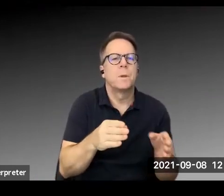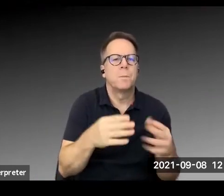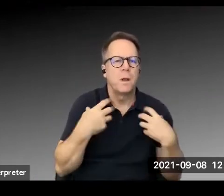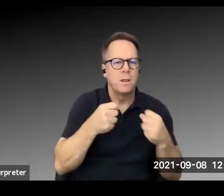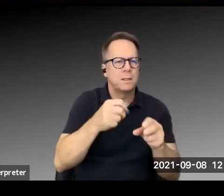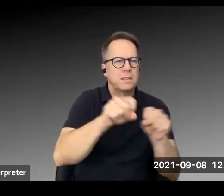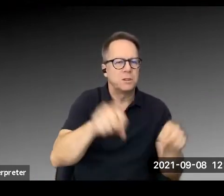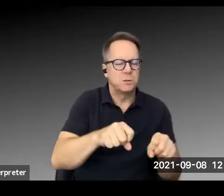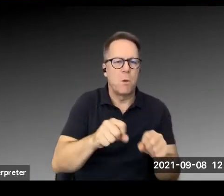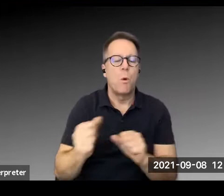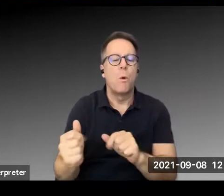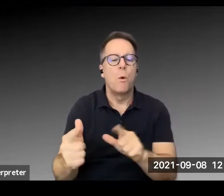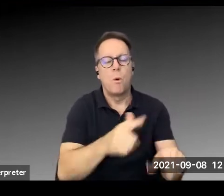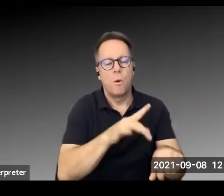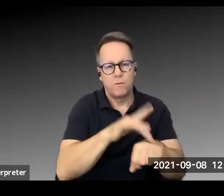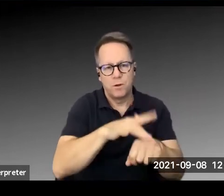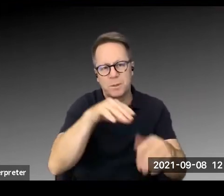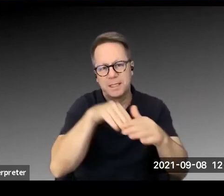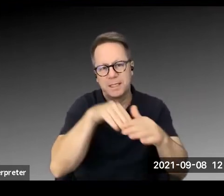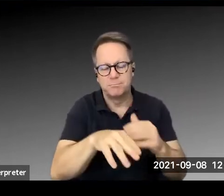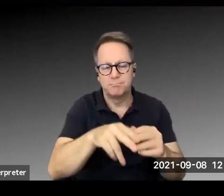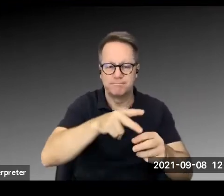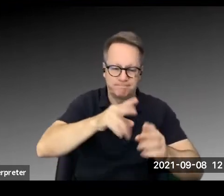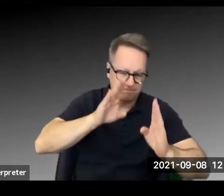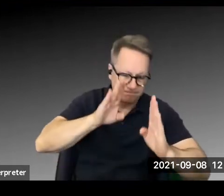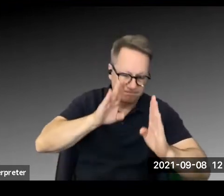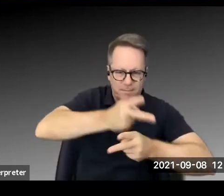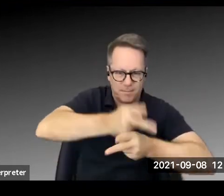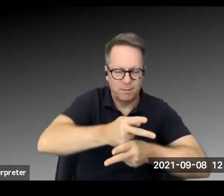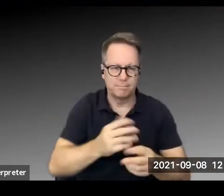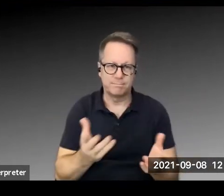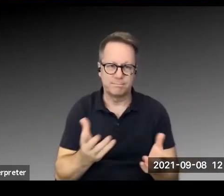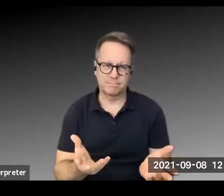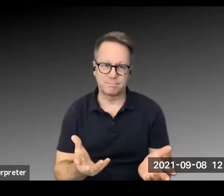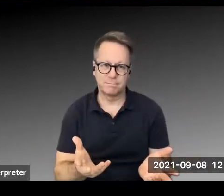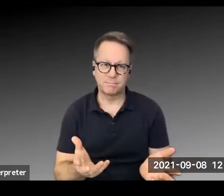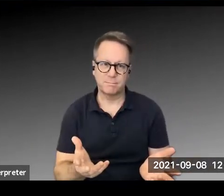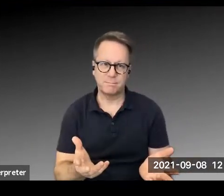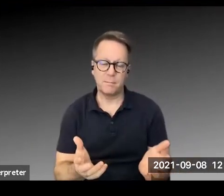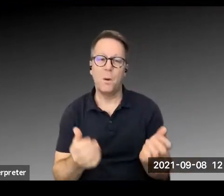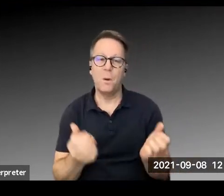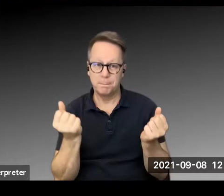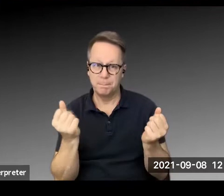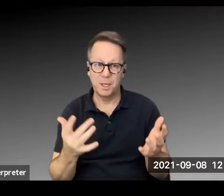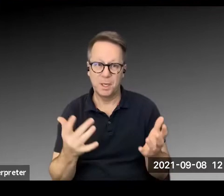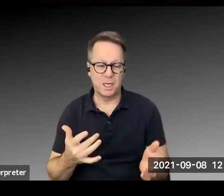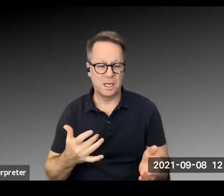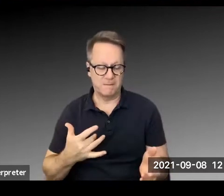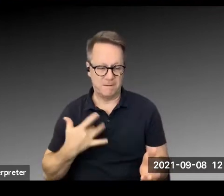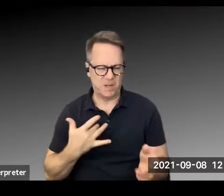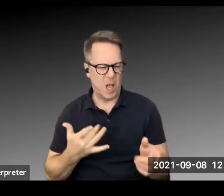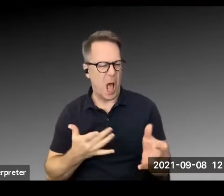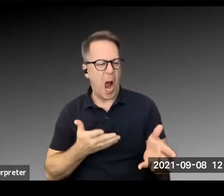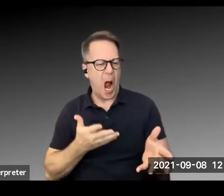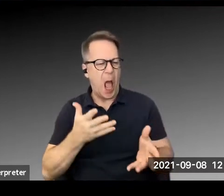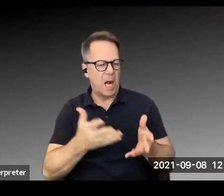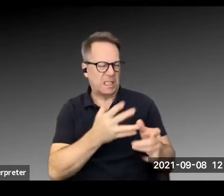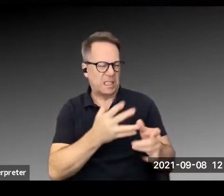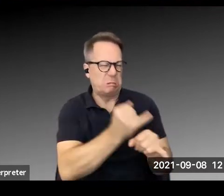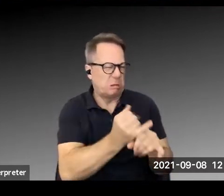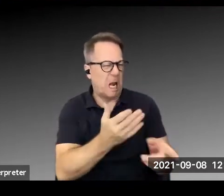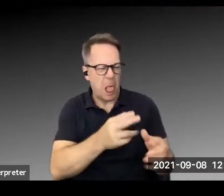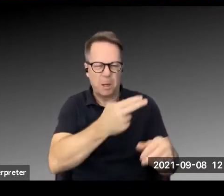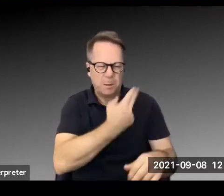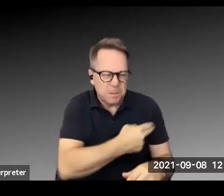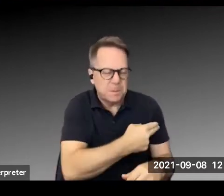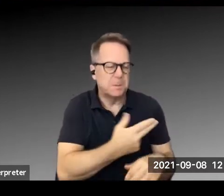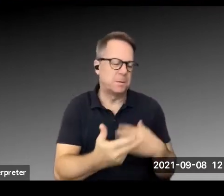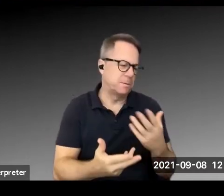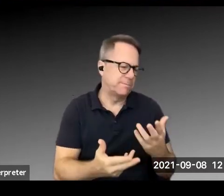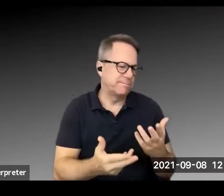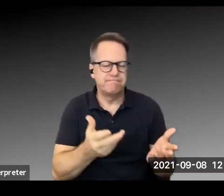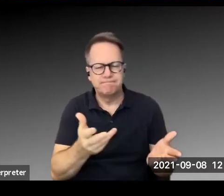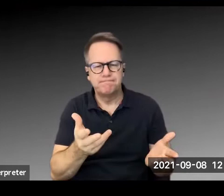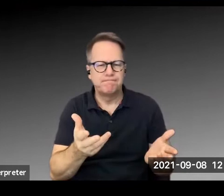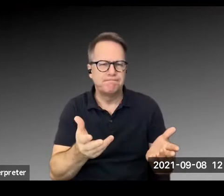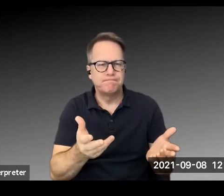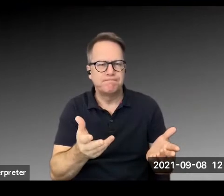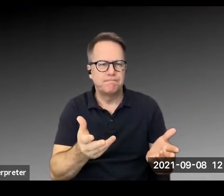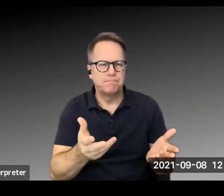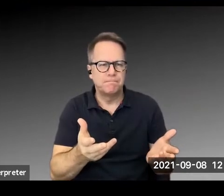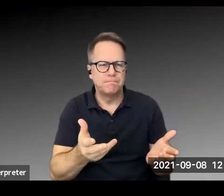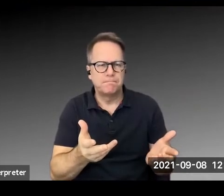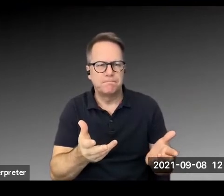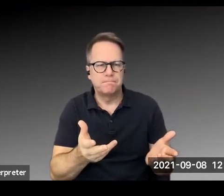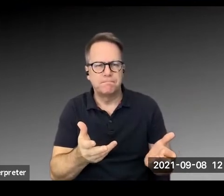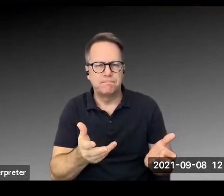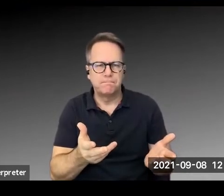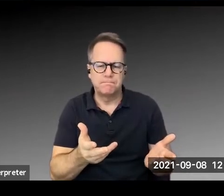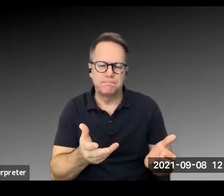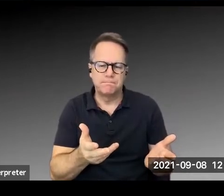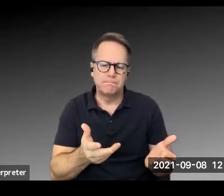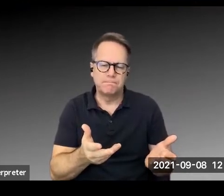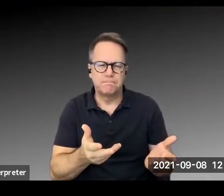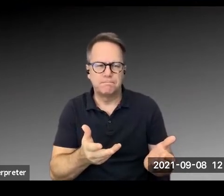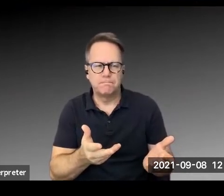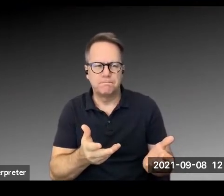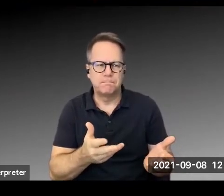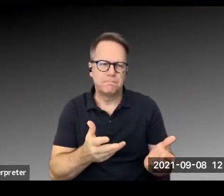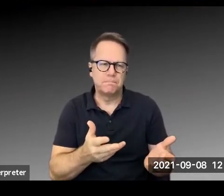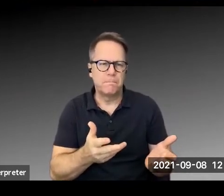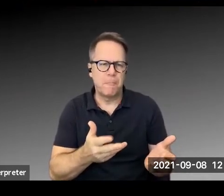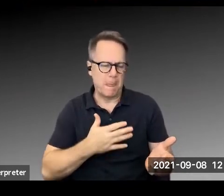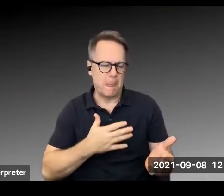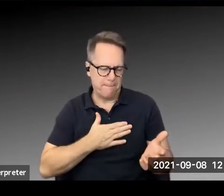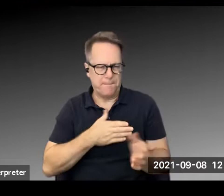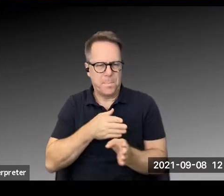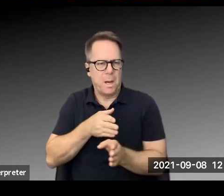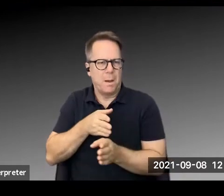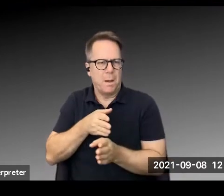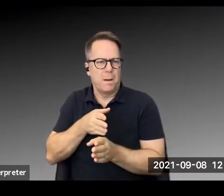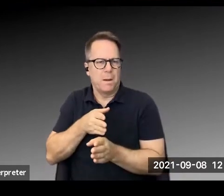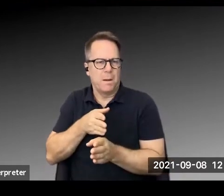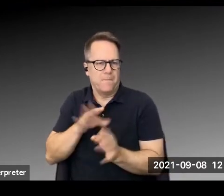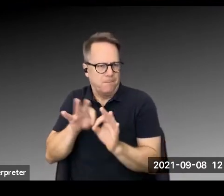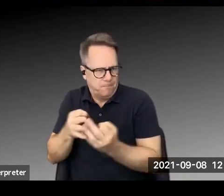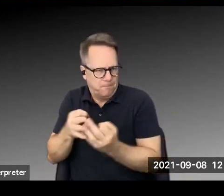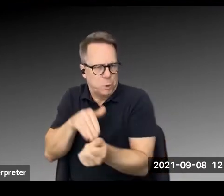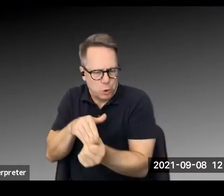They didn't have the trust of most people who otherwise felt uncomfortable with their institutions, whether that's a local hospital or going to their own, or the lack of being able to go to their own primary care physician, and they deeply, deeply underestimated